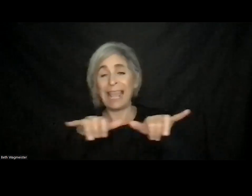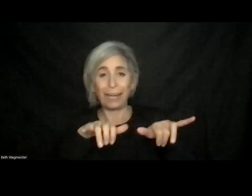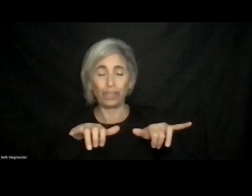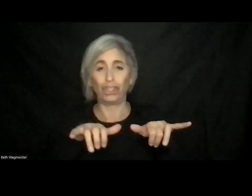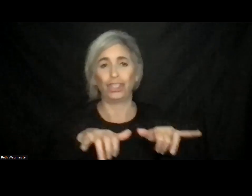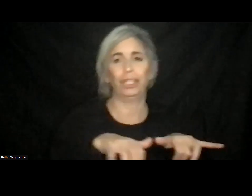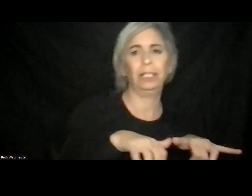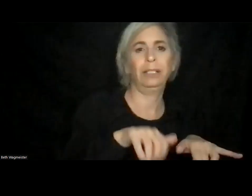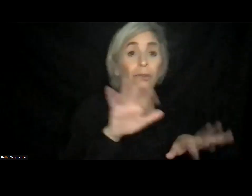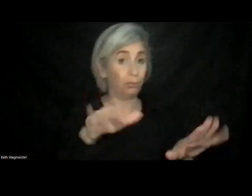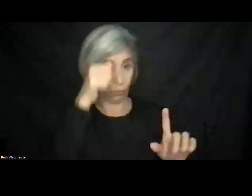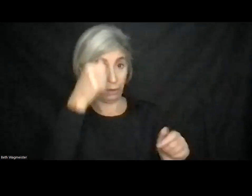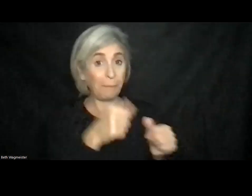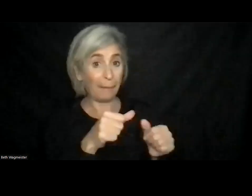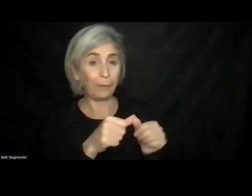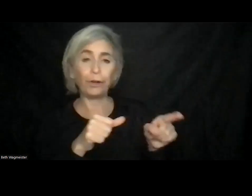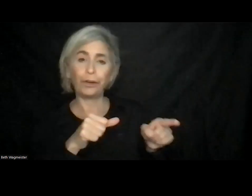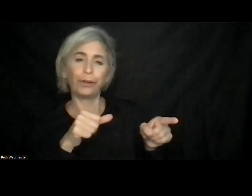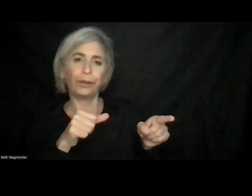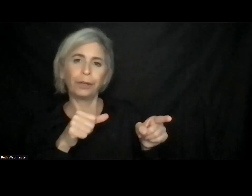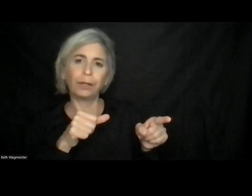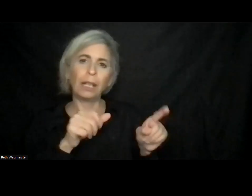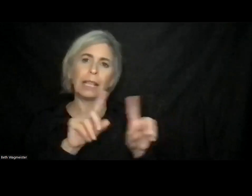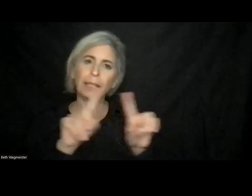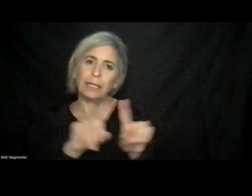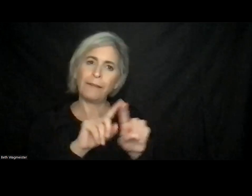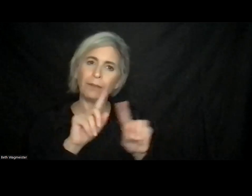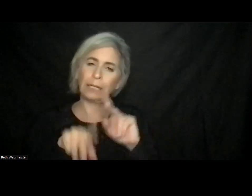don't forget there are different types of considerations.